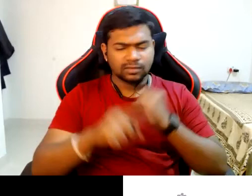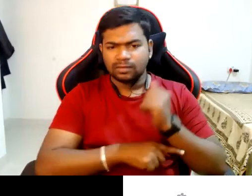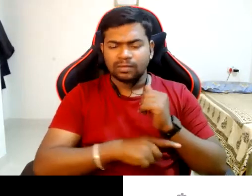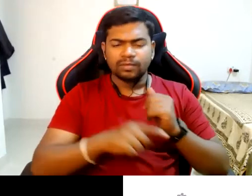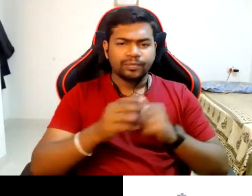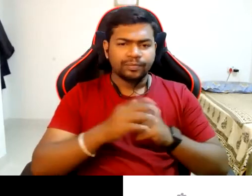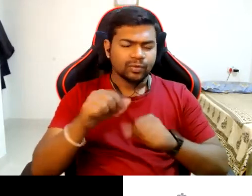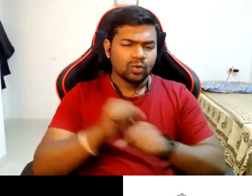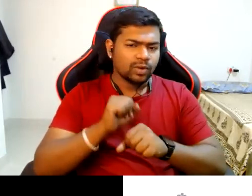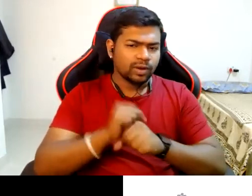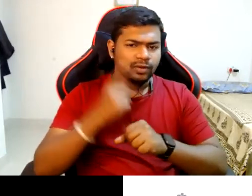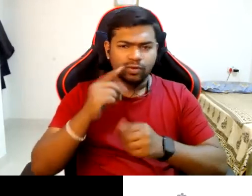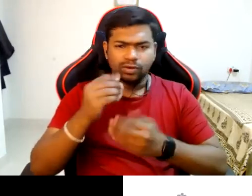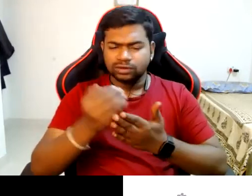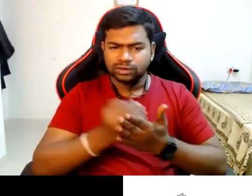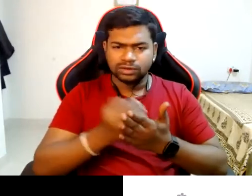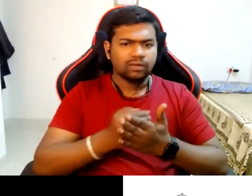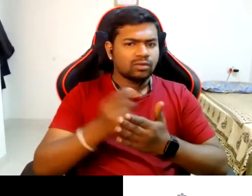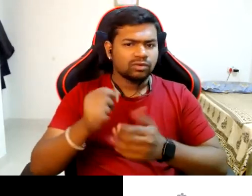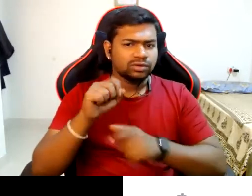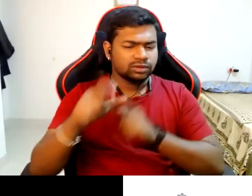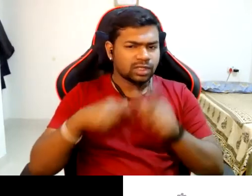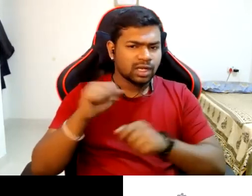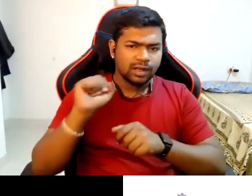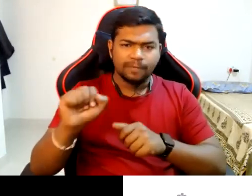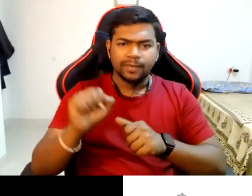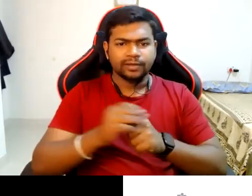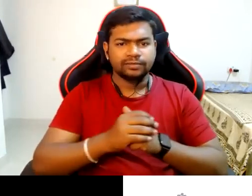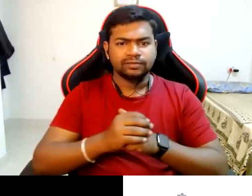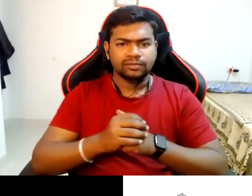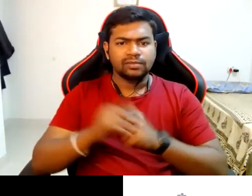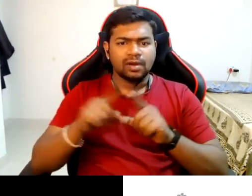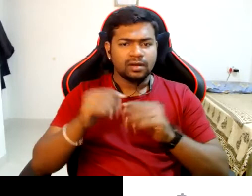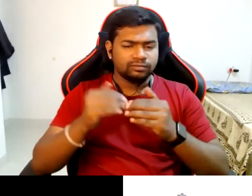saving the cost of the component and yet increasing their performance.